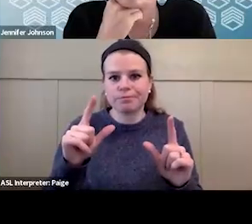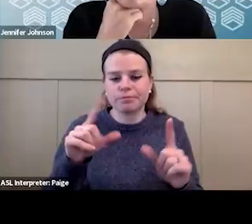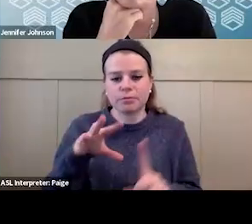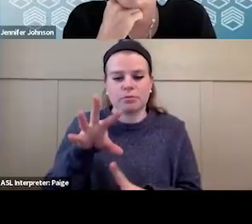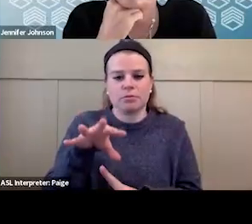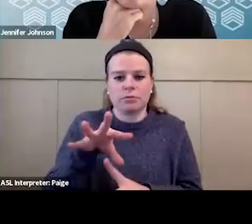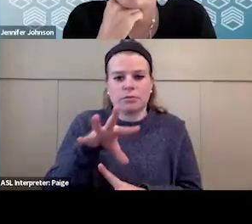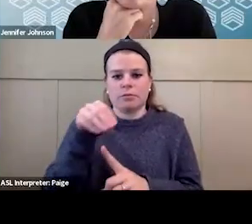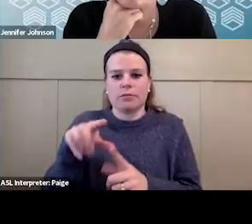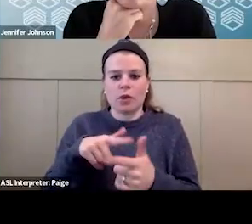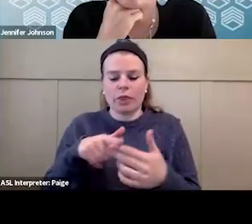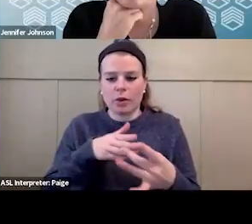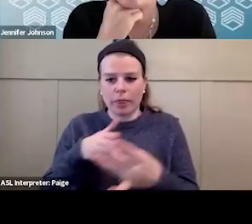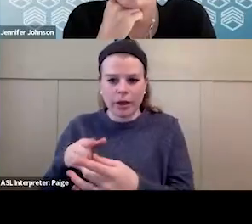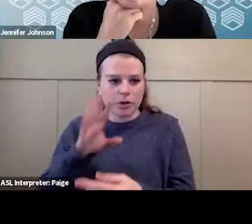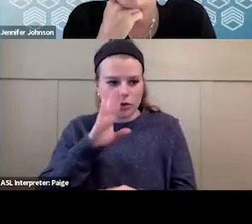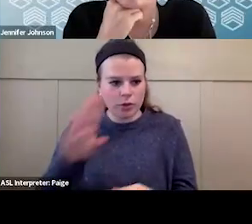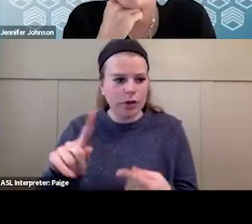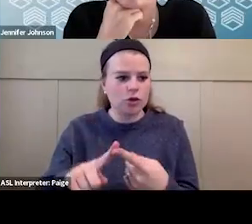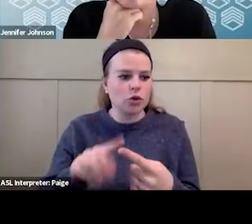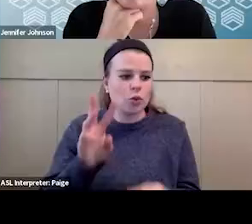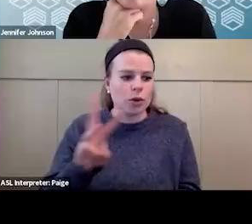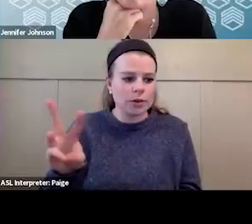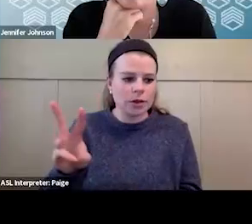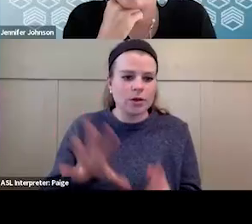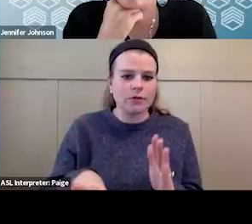It will take you directly to the, uh, webpage to sign up for the GAINS